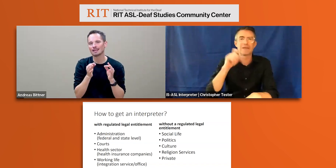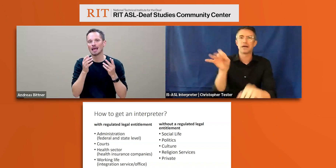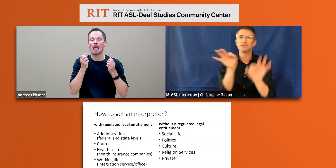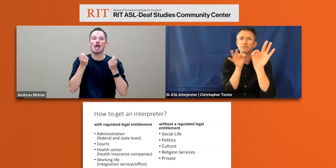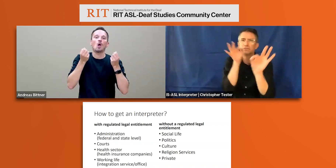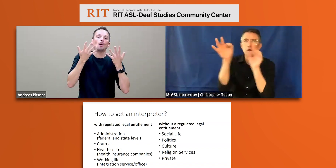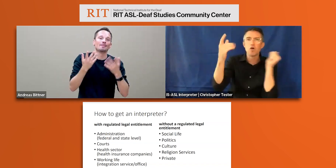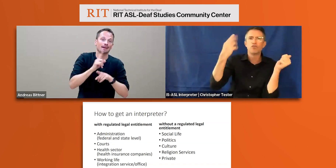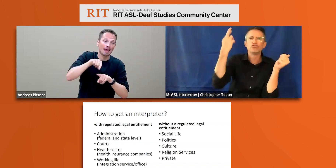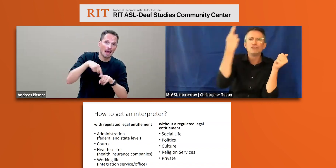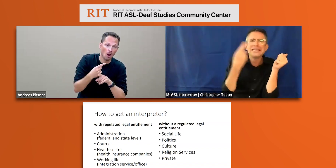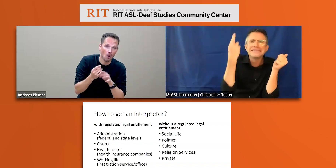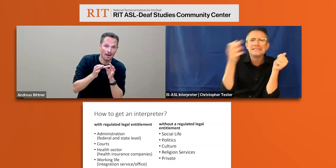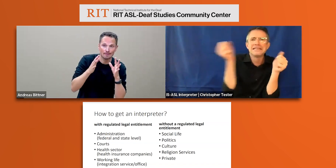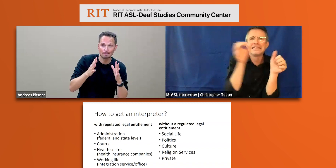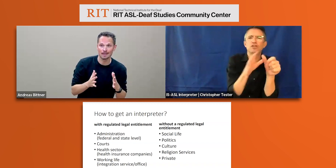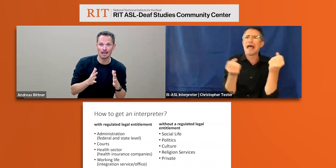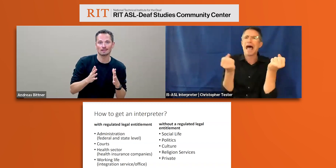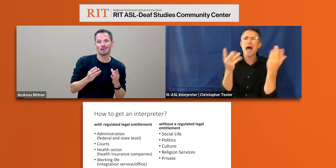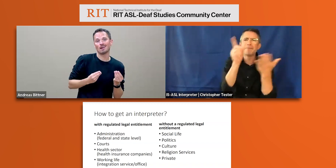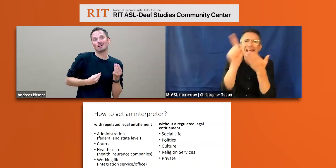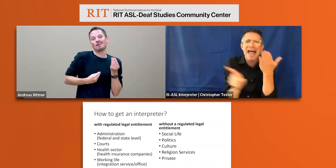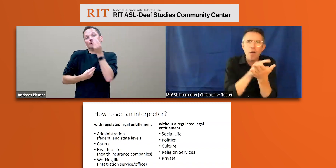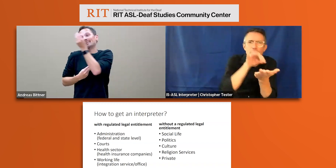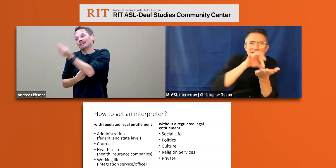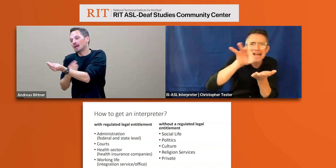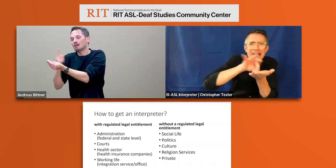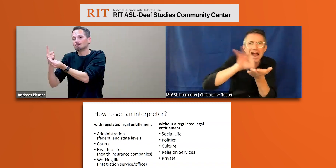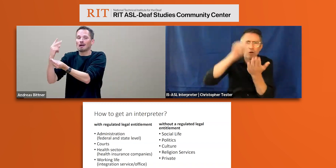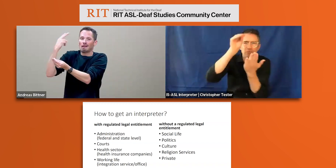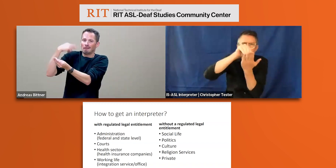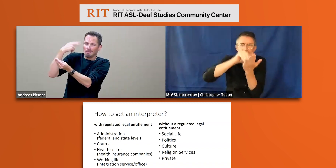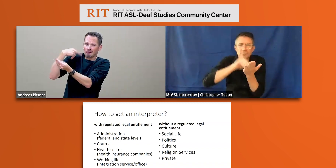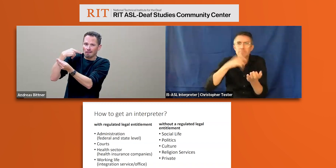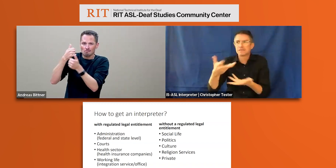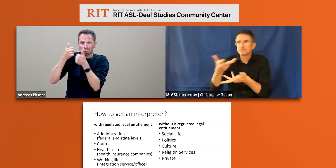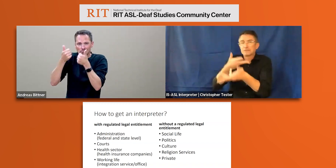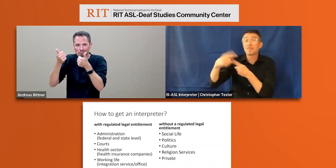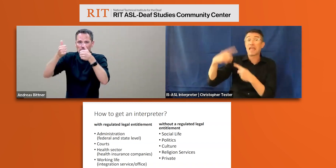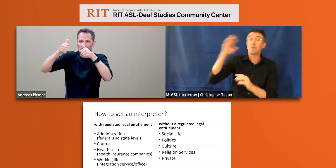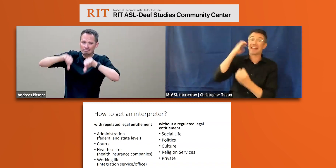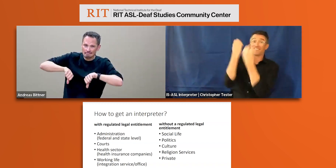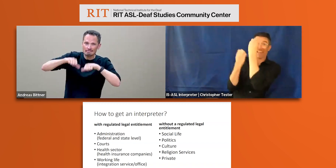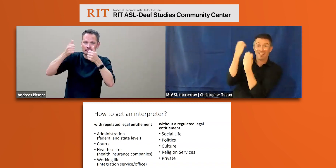It is not easy, though, to schedule an interpreter because they want to know all of the details